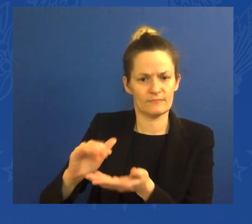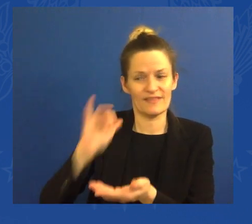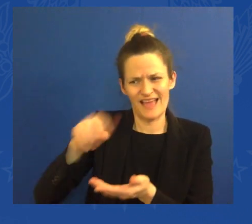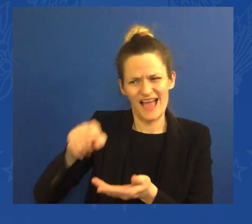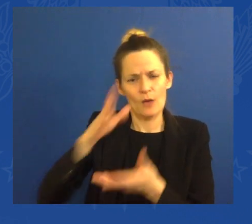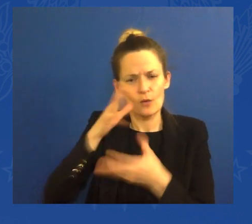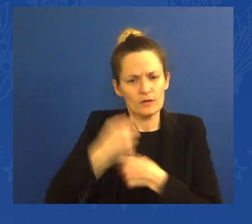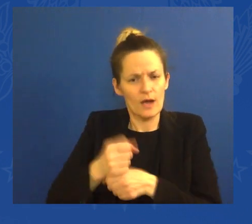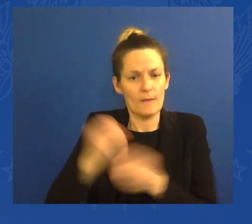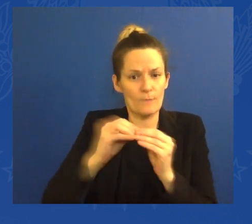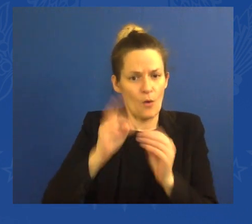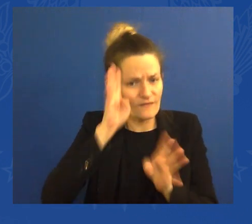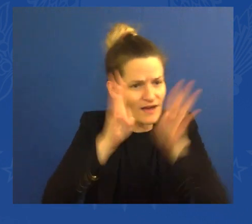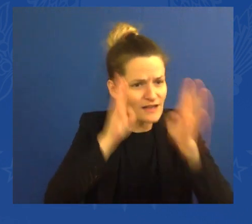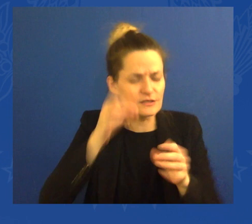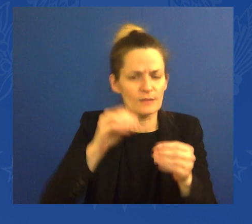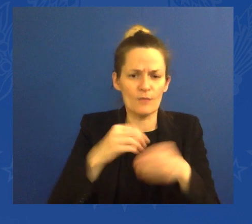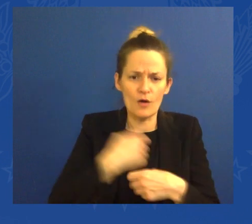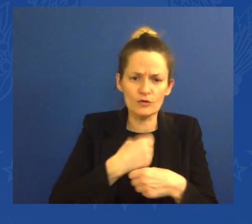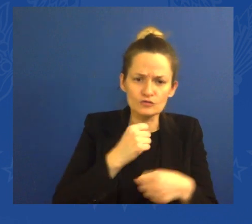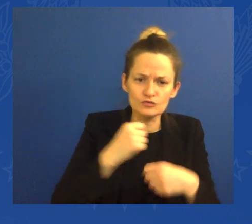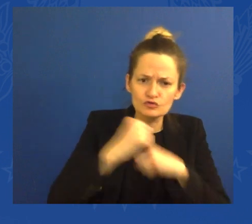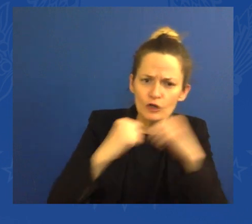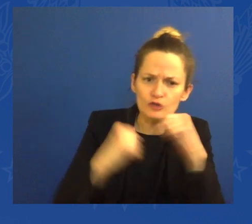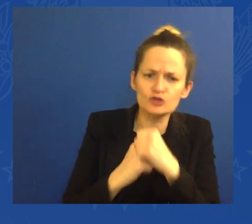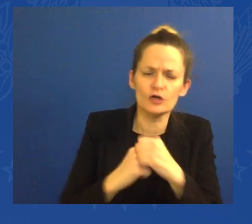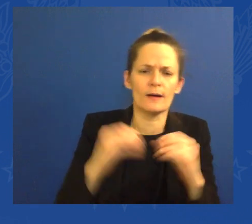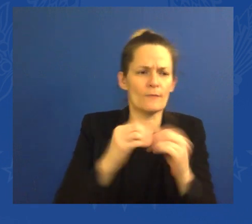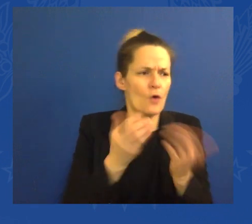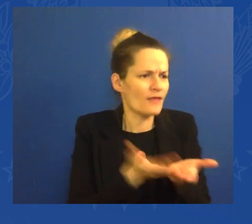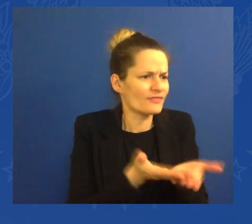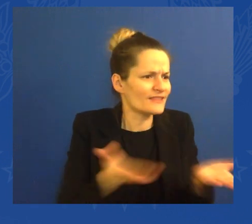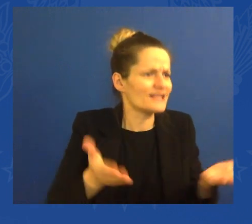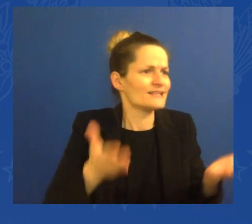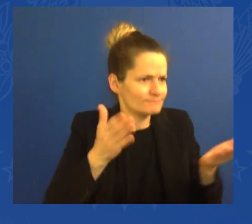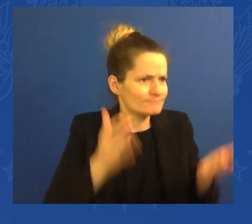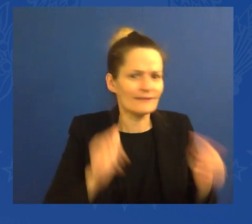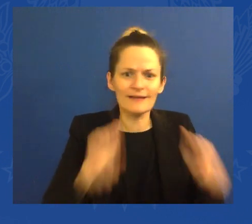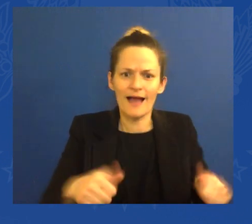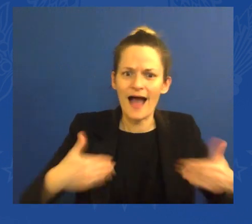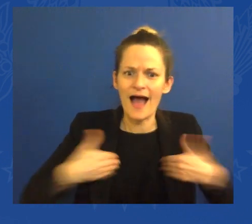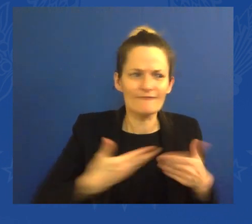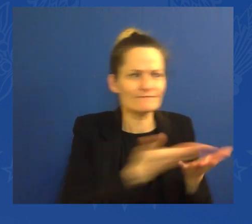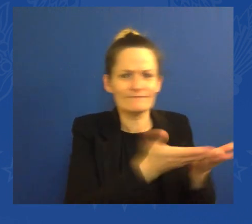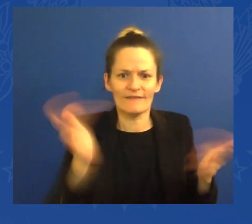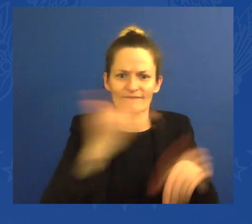more jobs that you can earn a living -- a good living by here in America. Instead of relying on foreign supply chains,